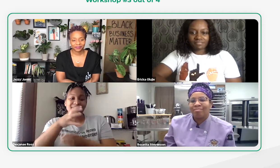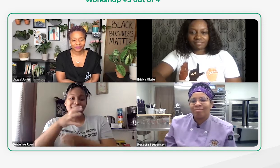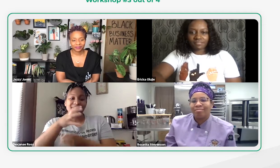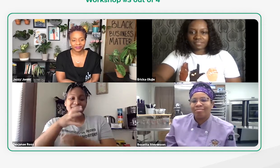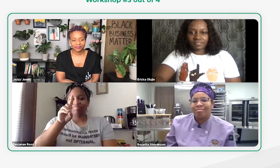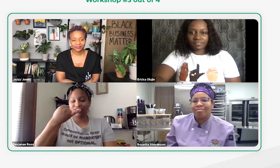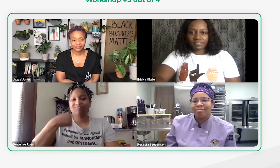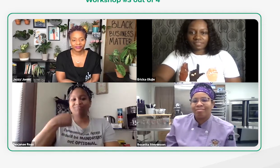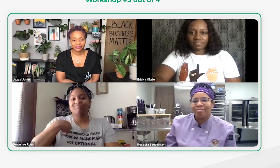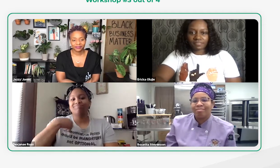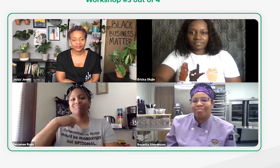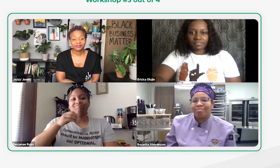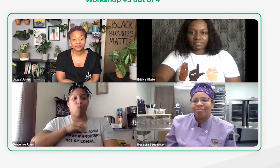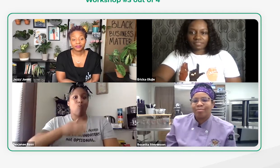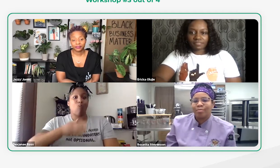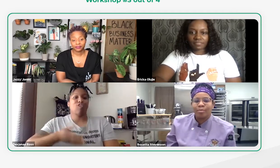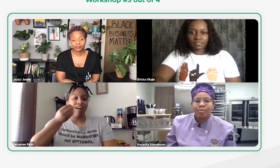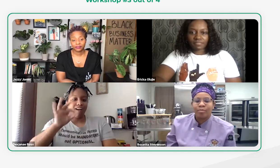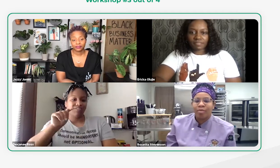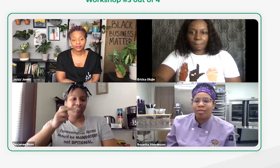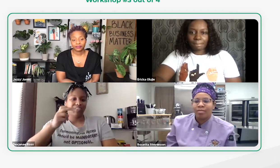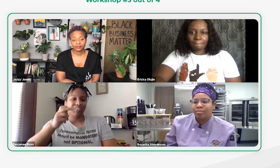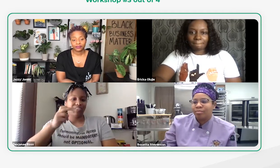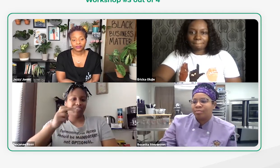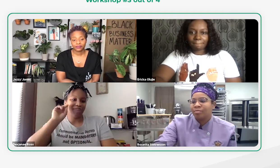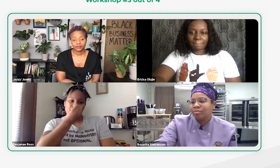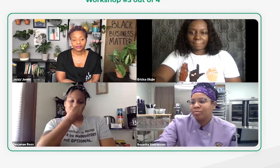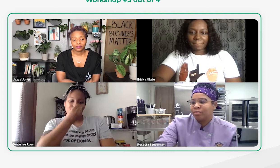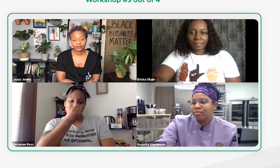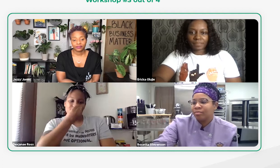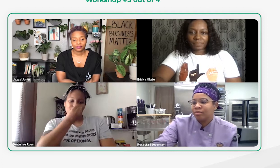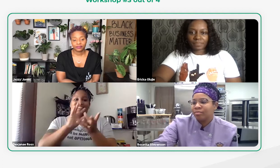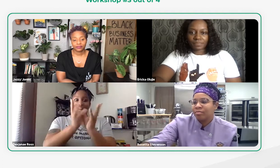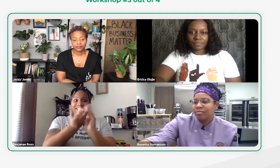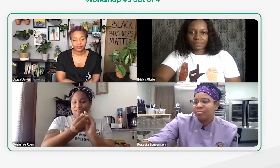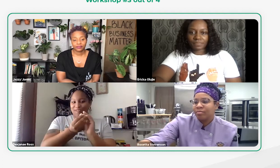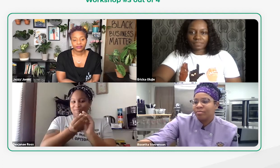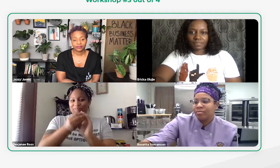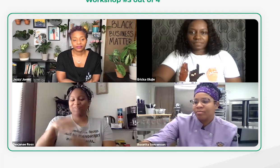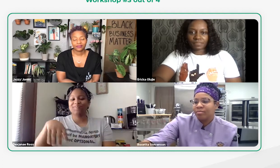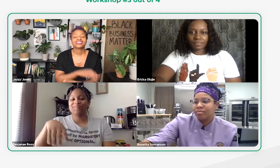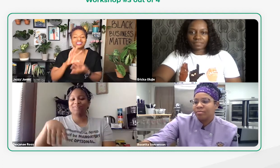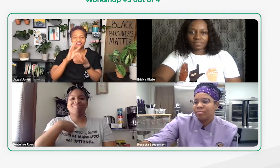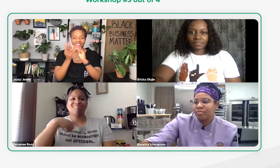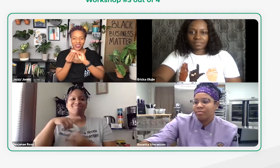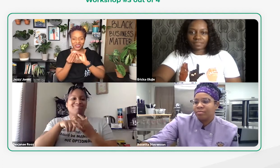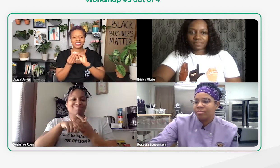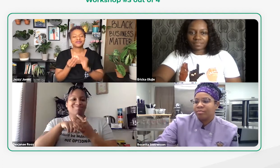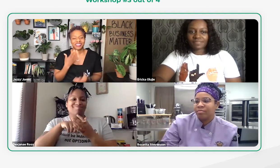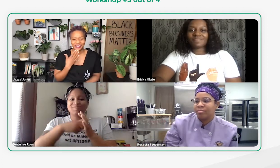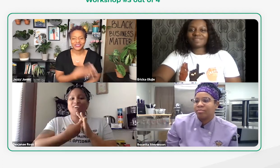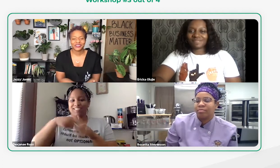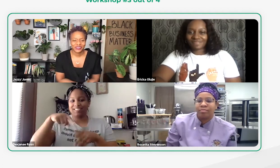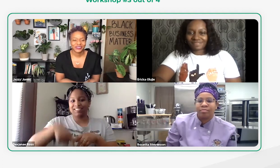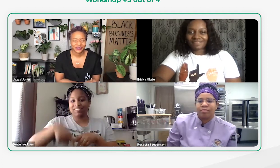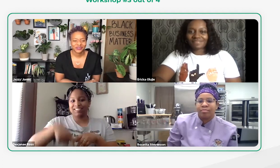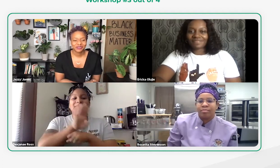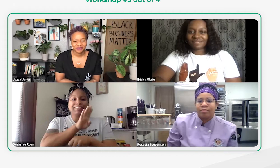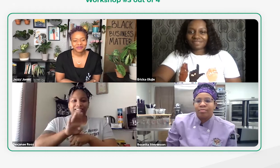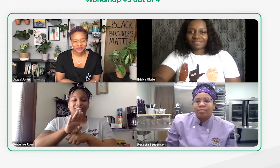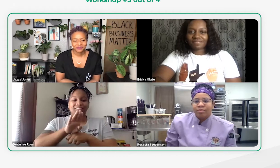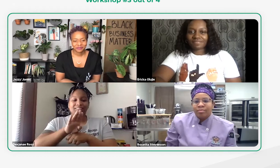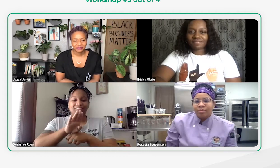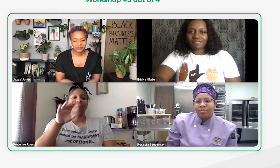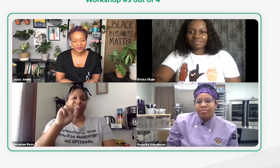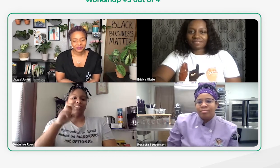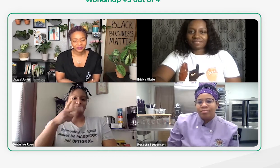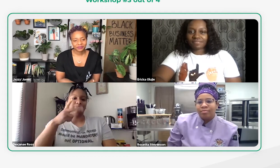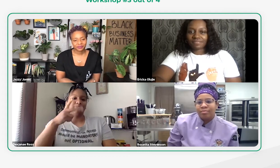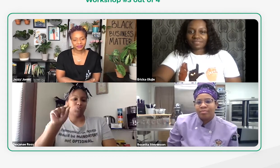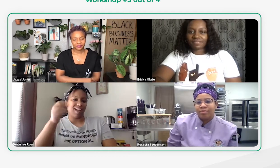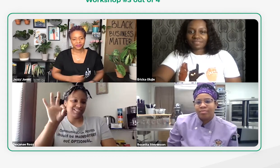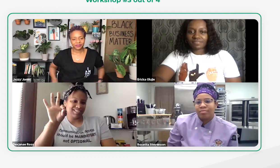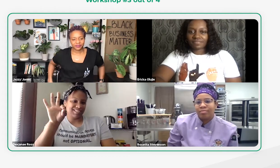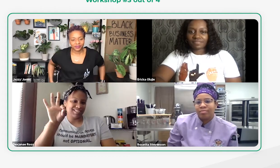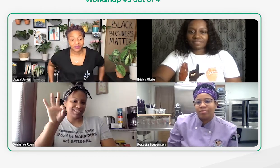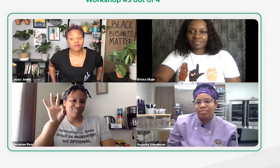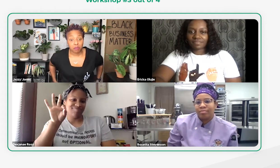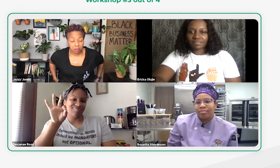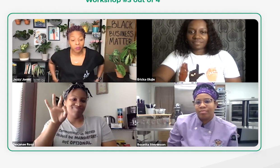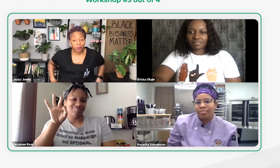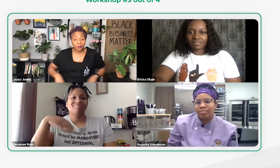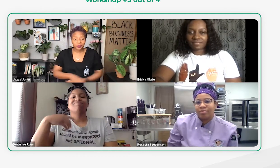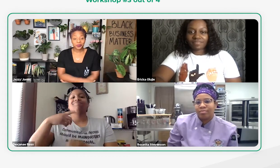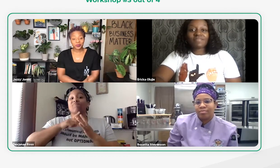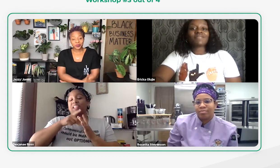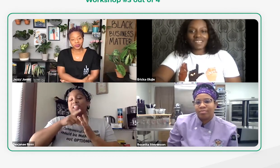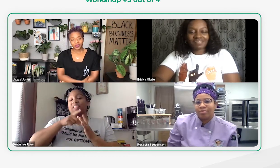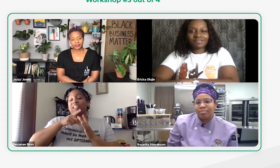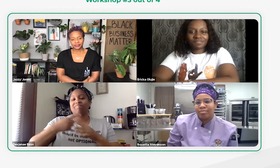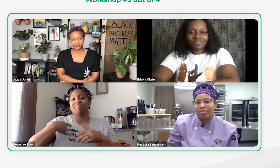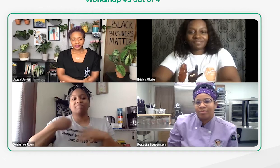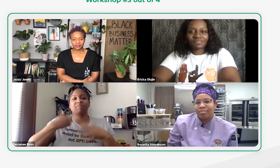Hello, everyone. I am Desjunae. I started my business back in 2019.